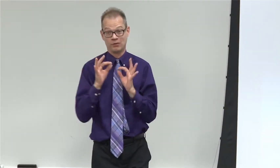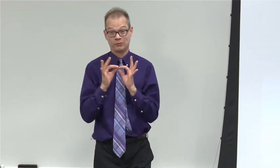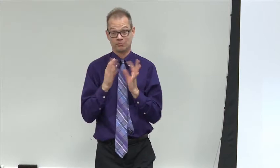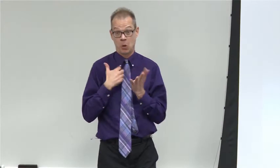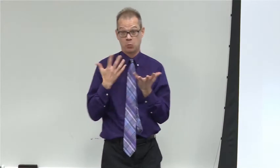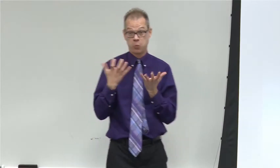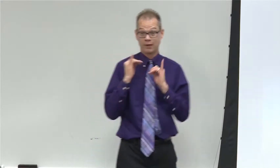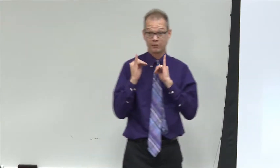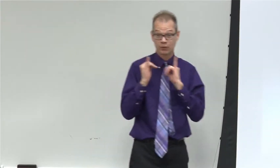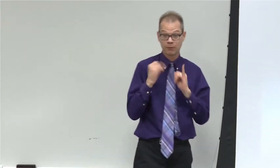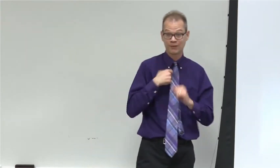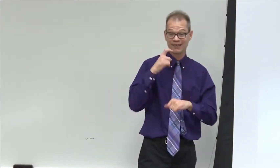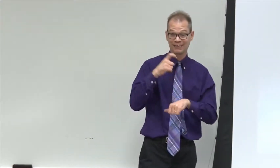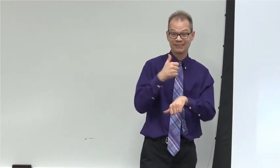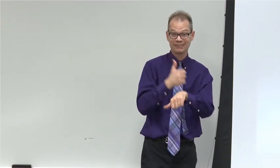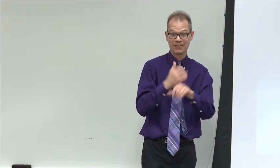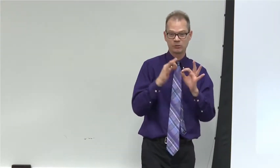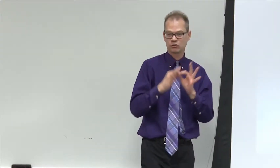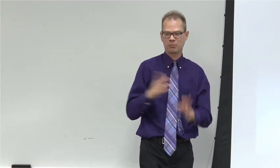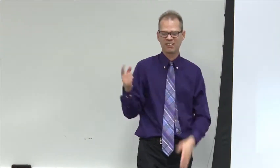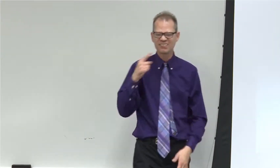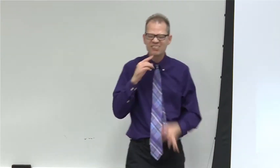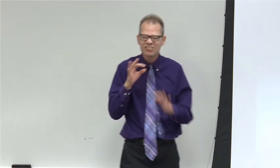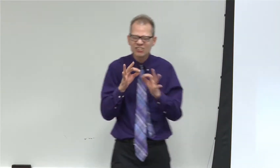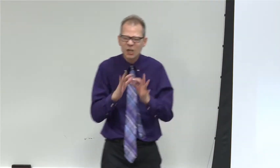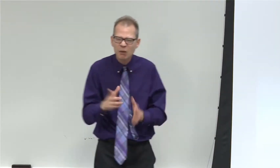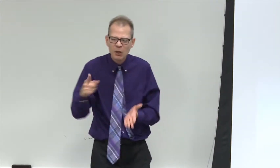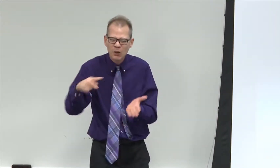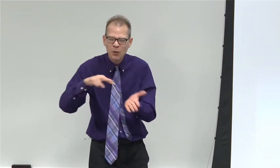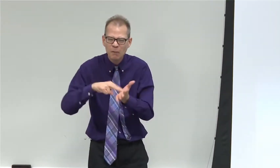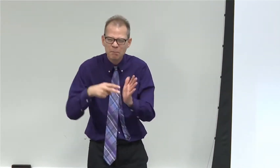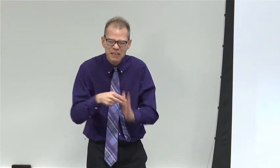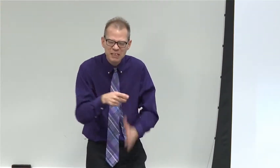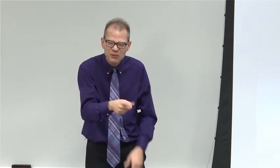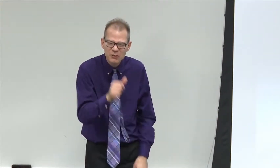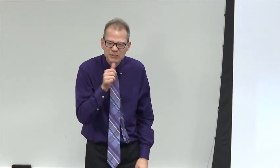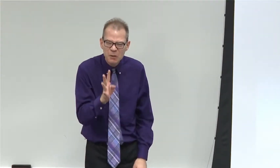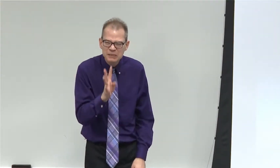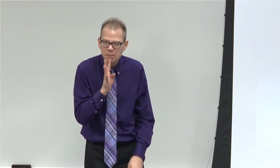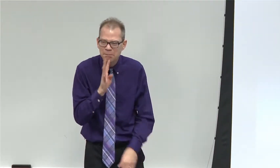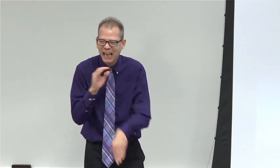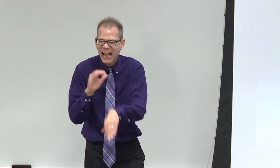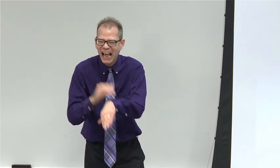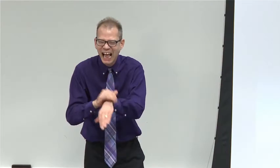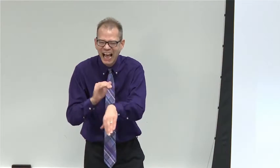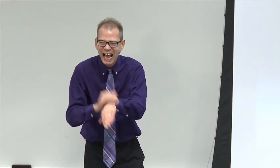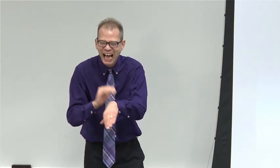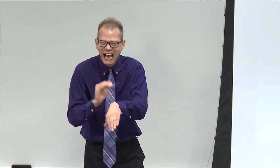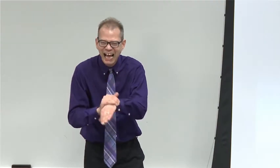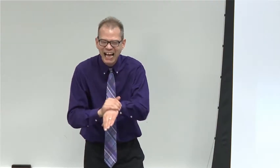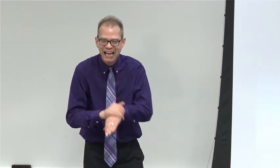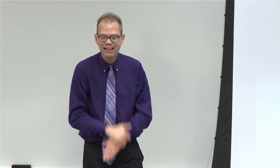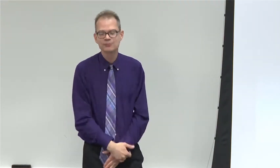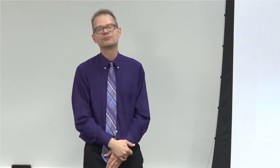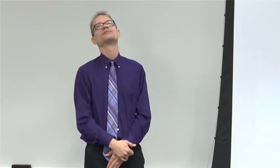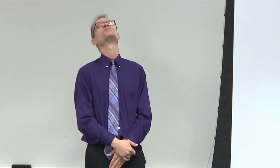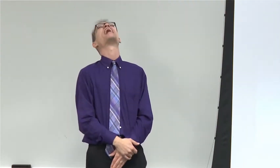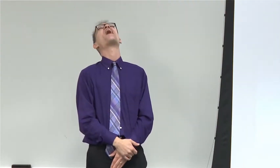So when I called for an interpreter for the interview, they said, "An interpreter? What do you mean? Don't you speak English?"